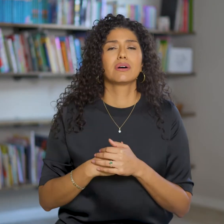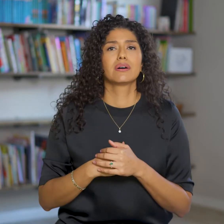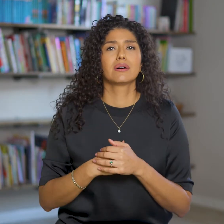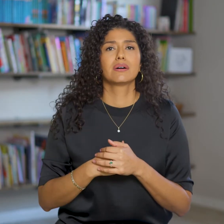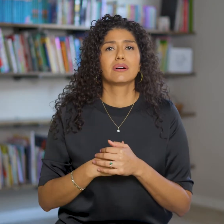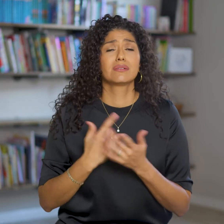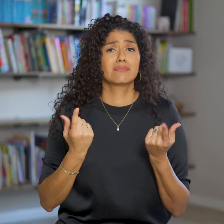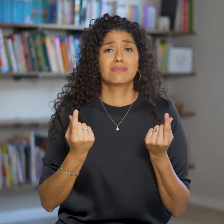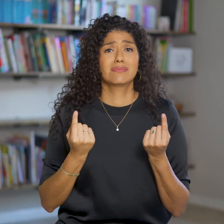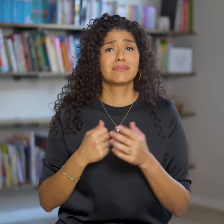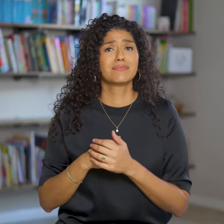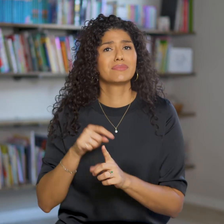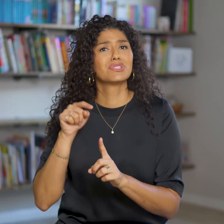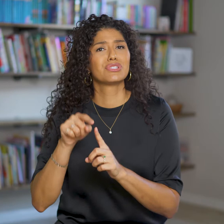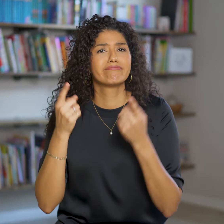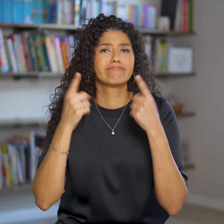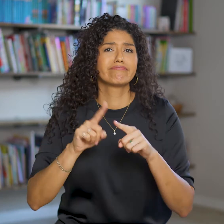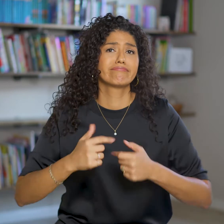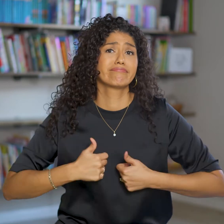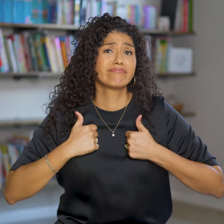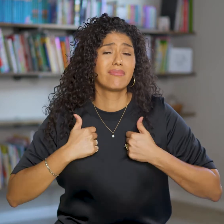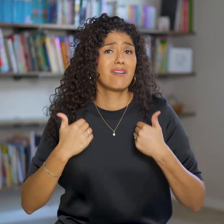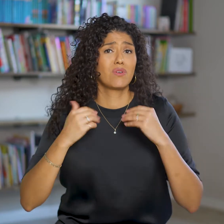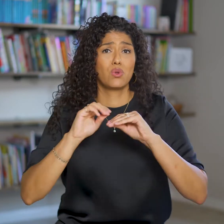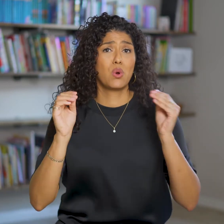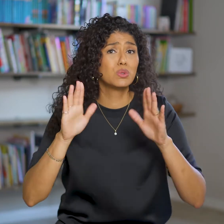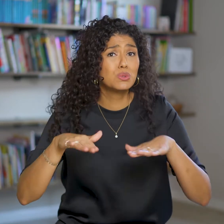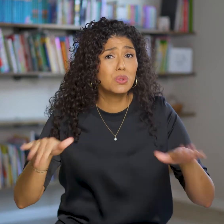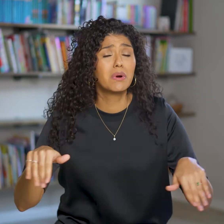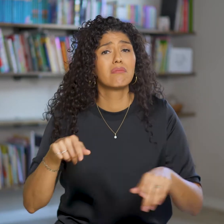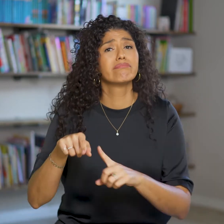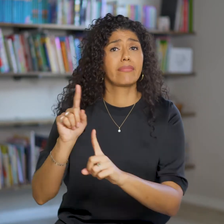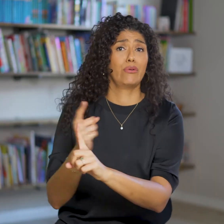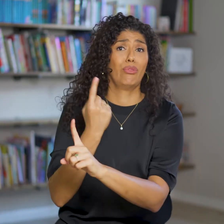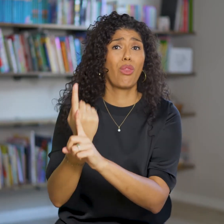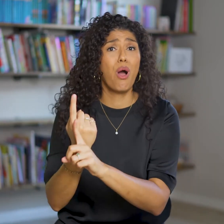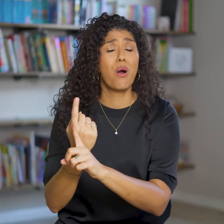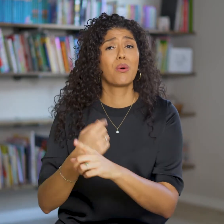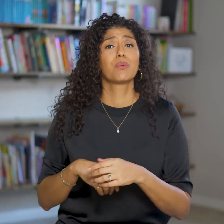She’s consigned to live childless and alone.